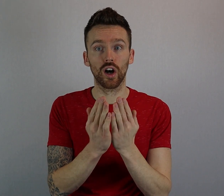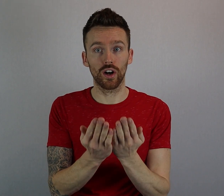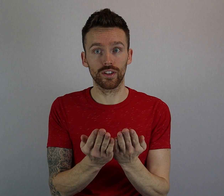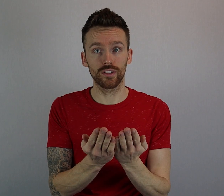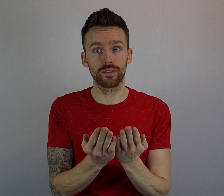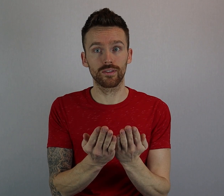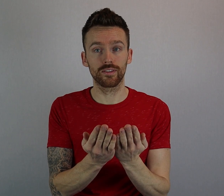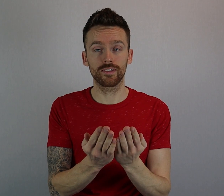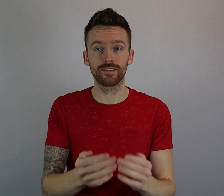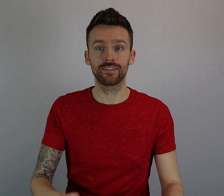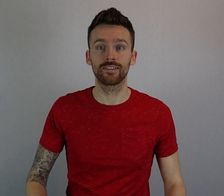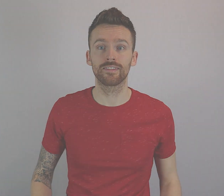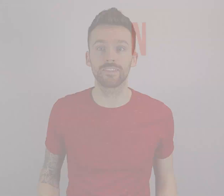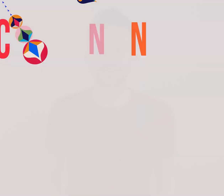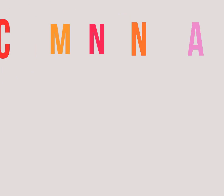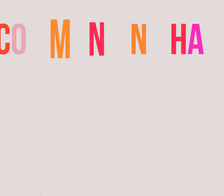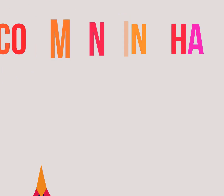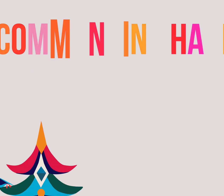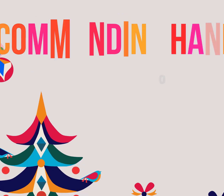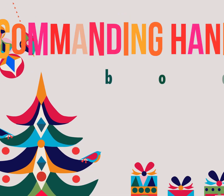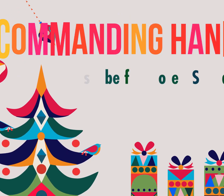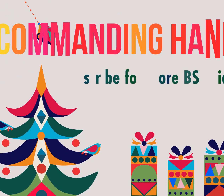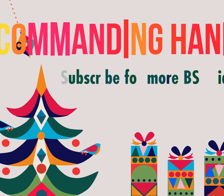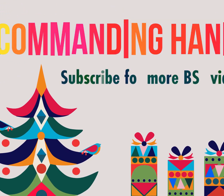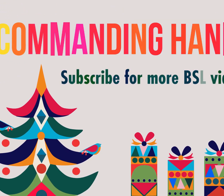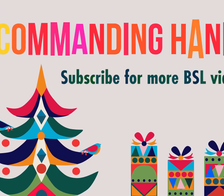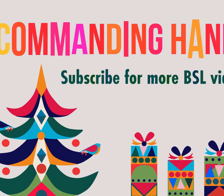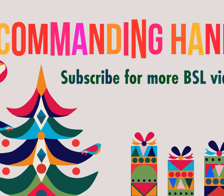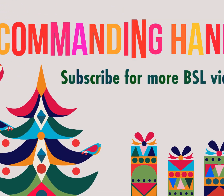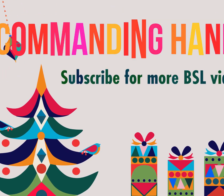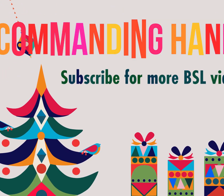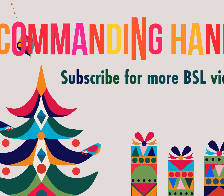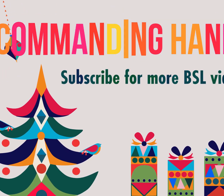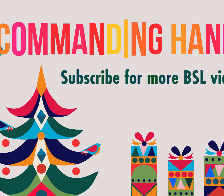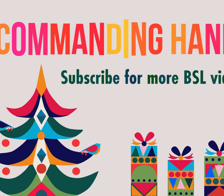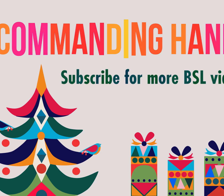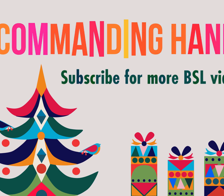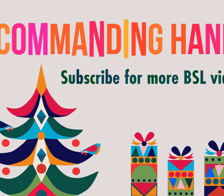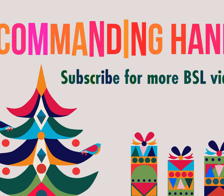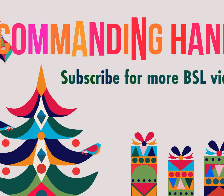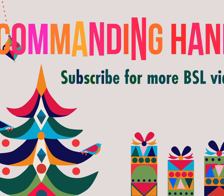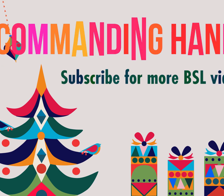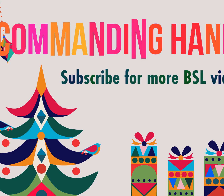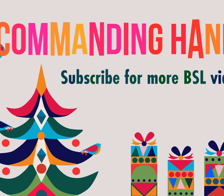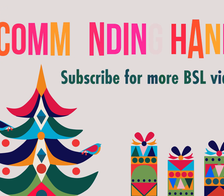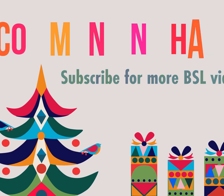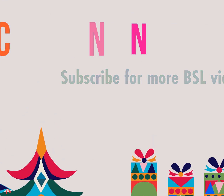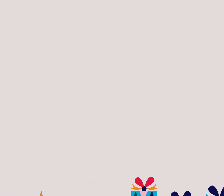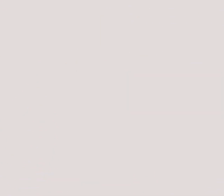card.